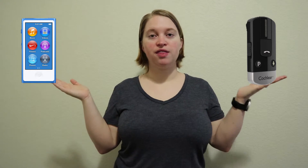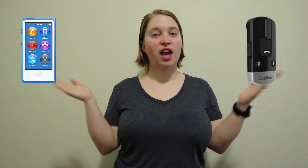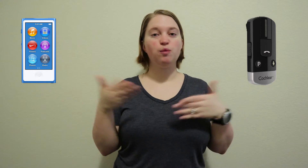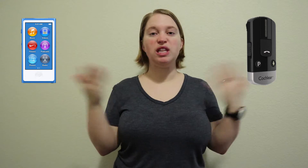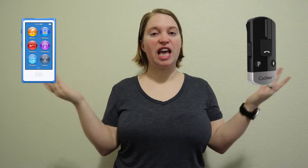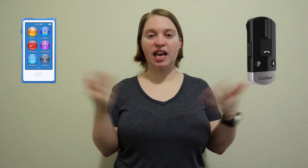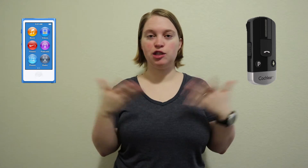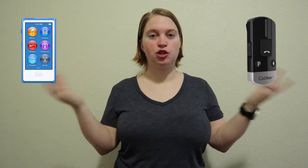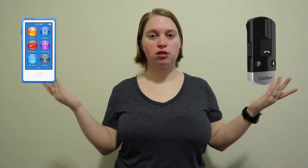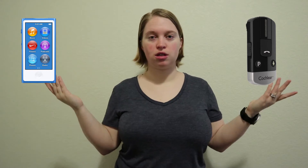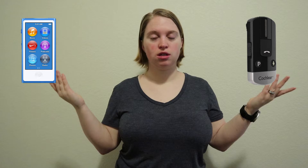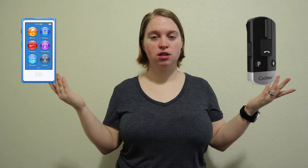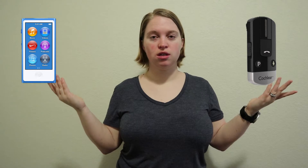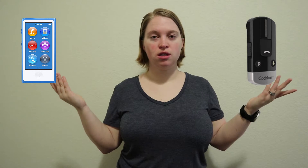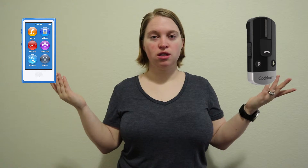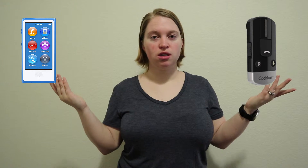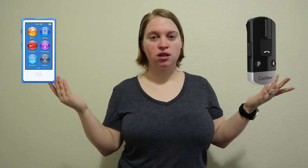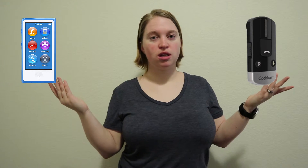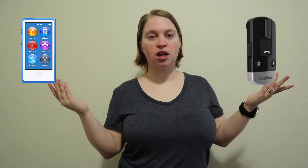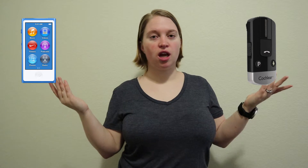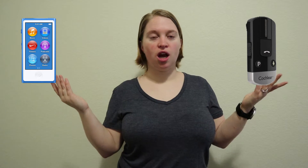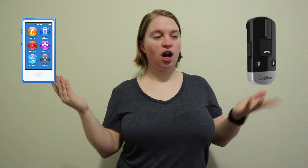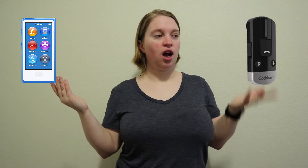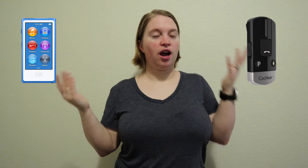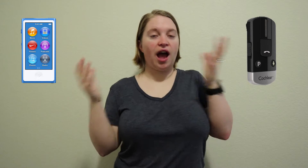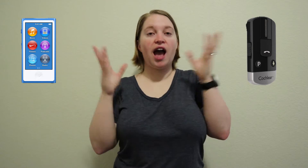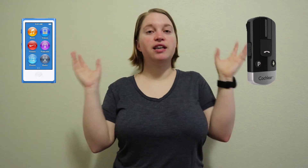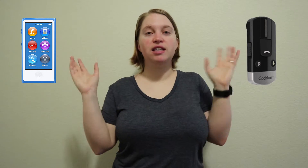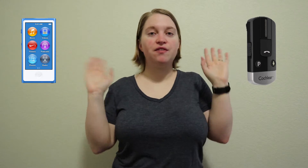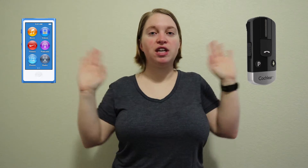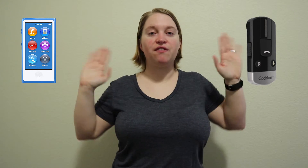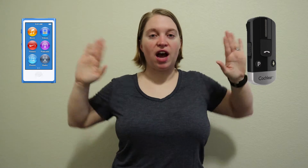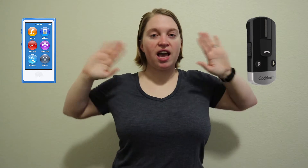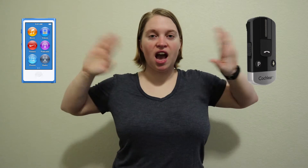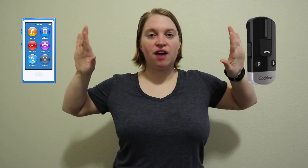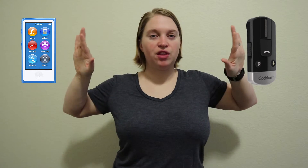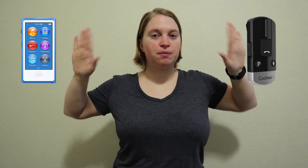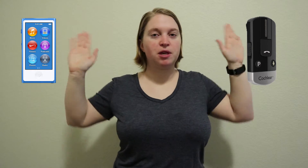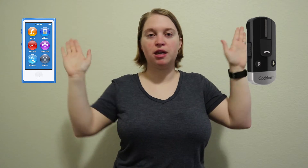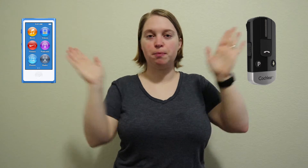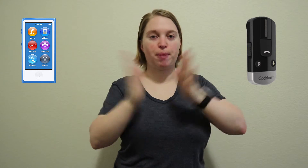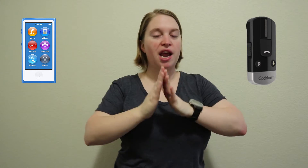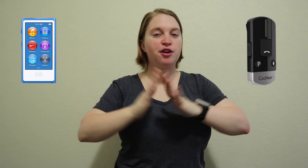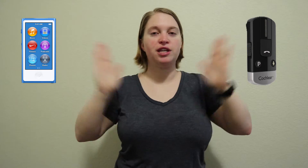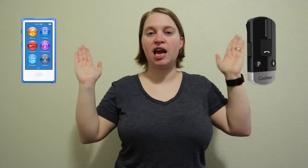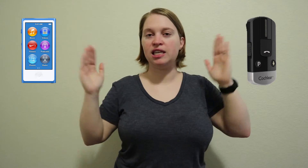they really hate each other like even if I have them paired and connected